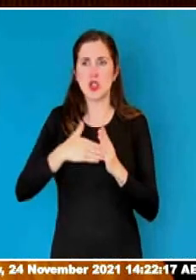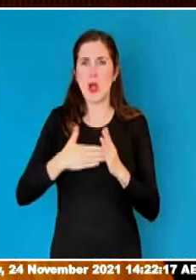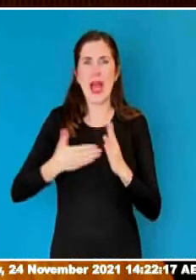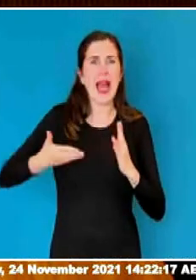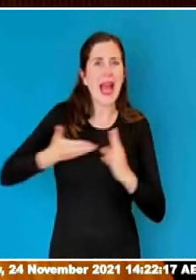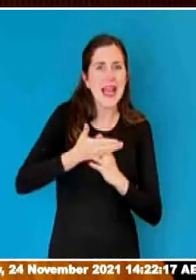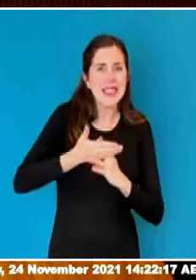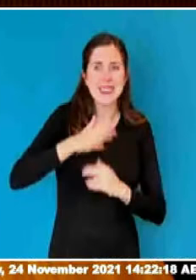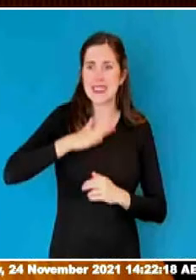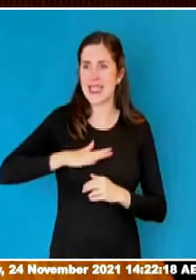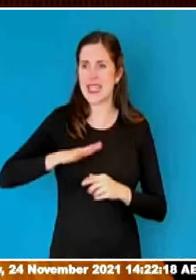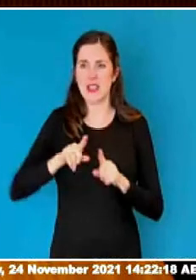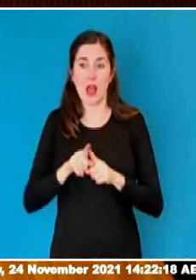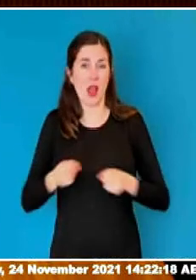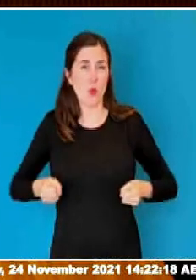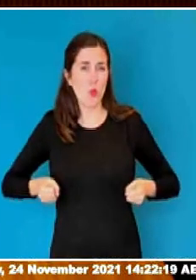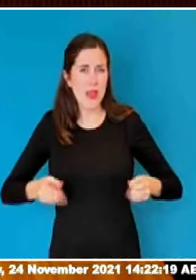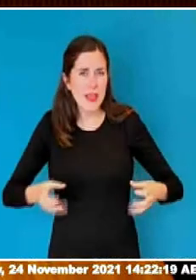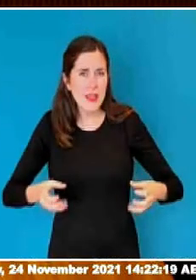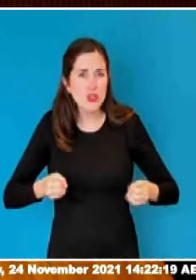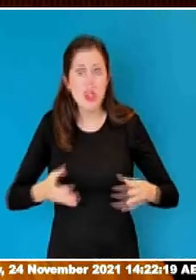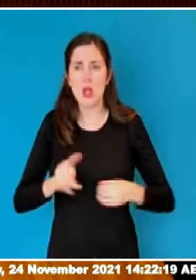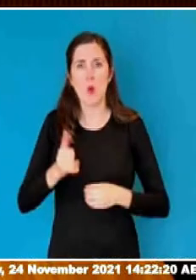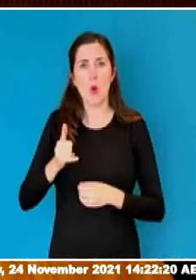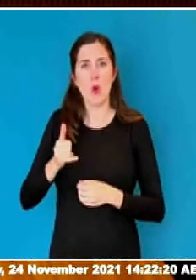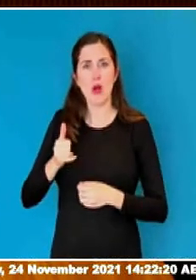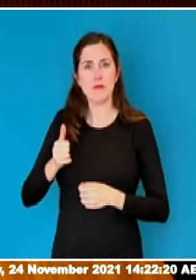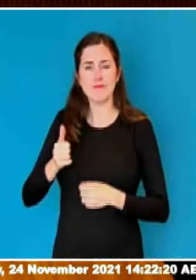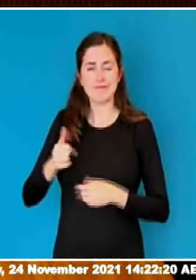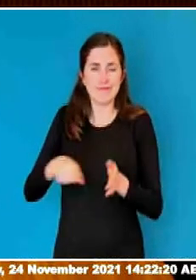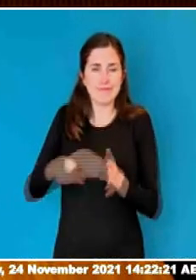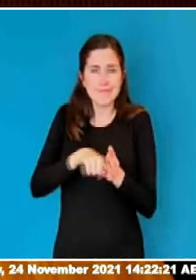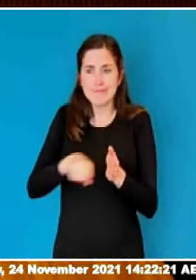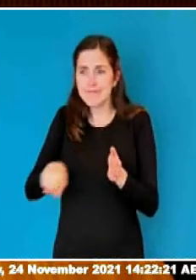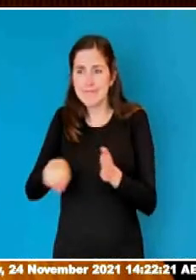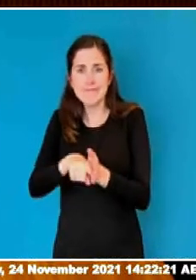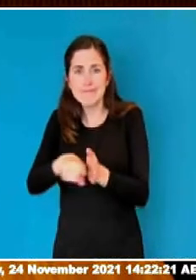If we were conducting a workplace inspection, we would ensure that those needs